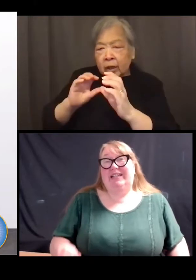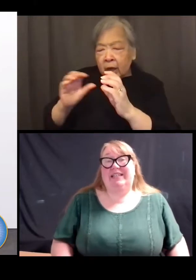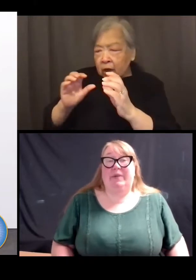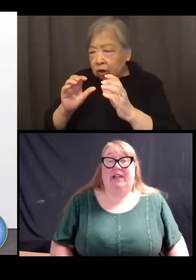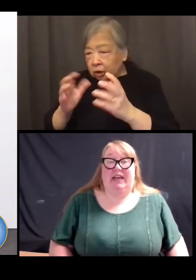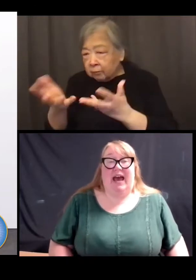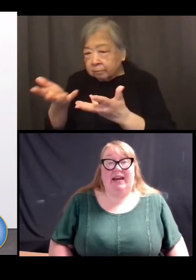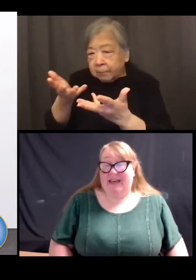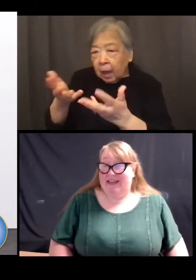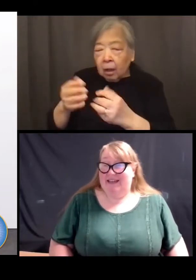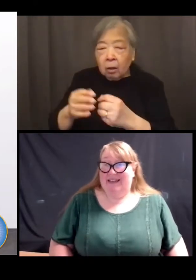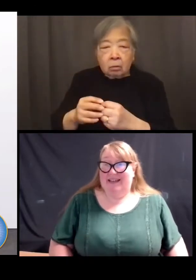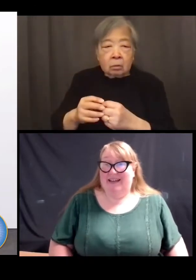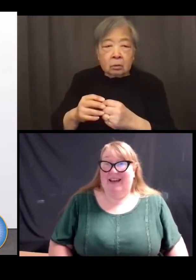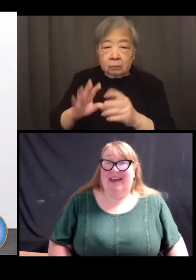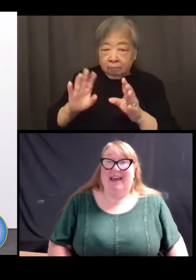disability etiquette